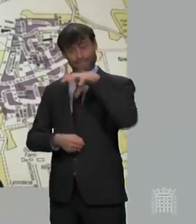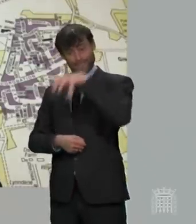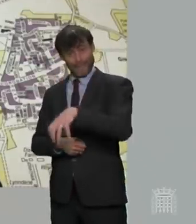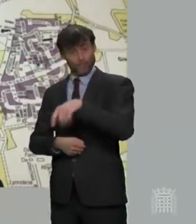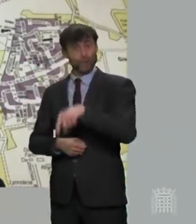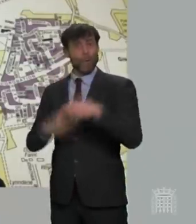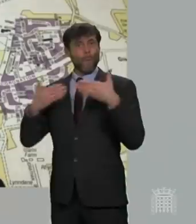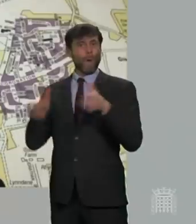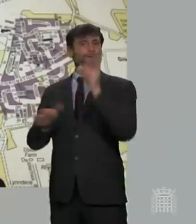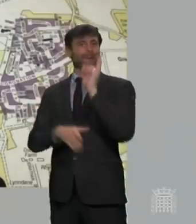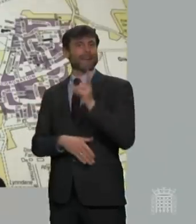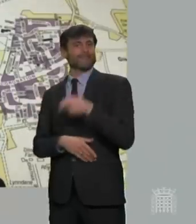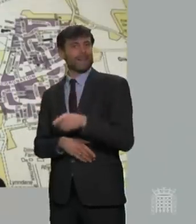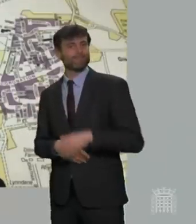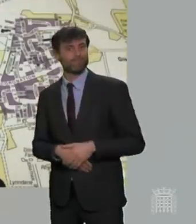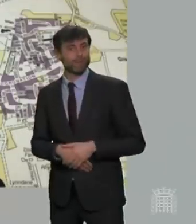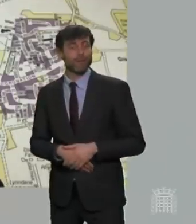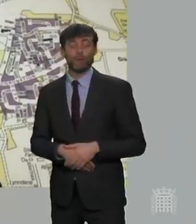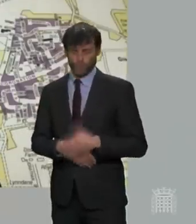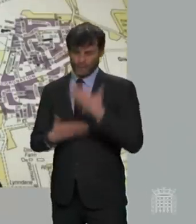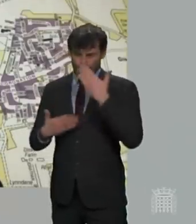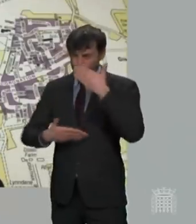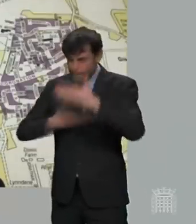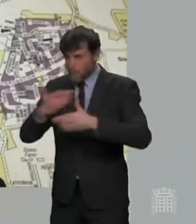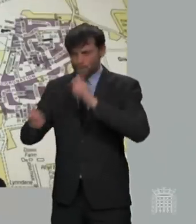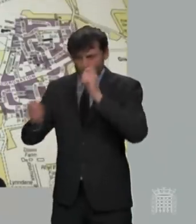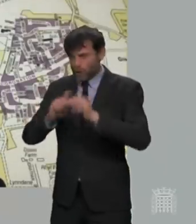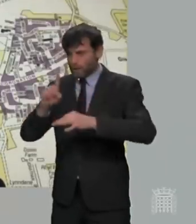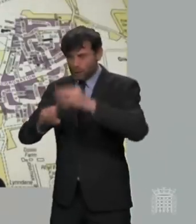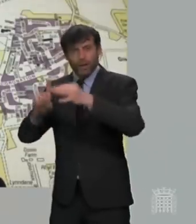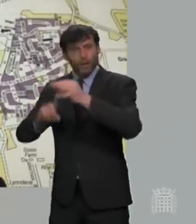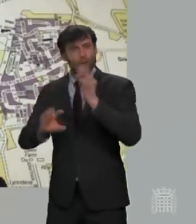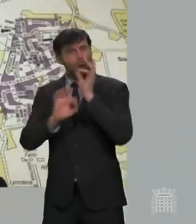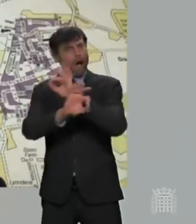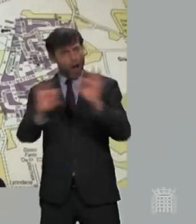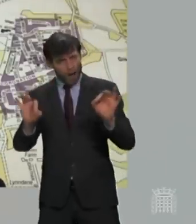Prime Minister not only welcome that progress but back my campaign to reopen Kenyon Junction railway